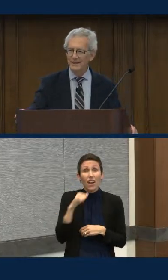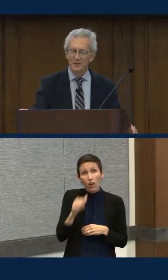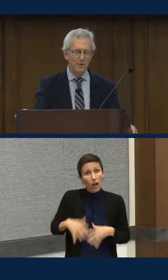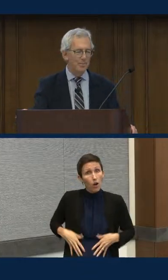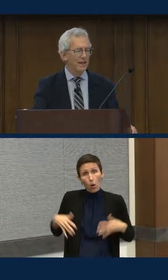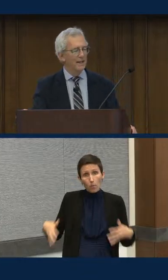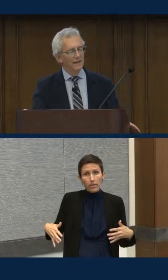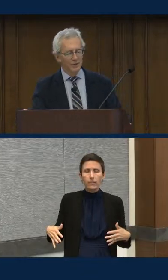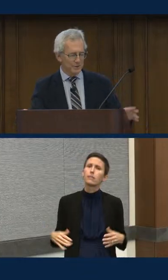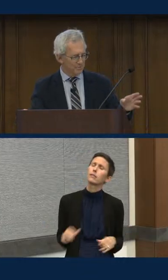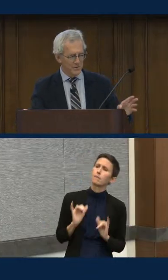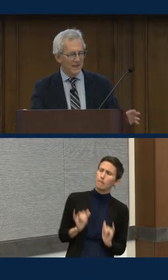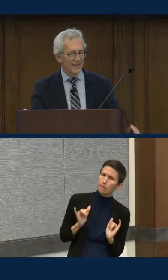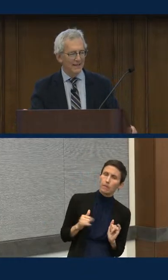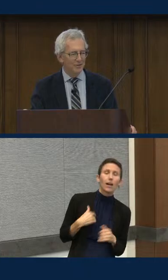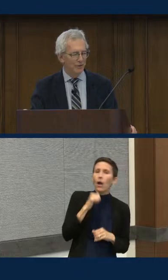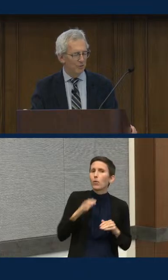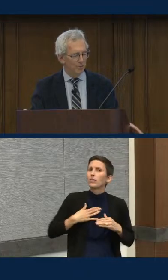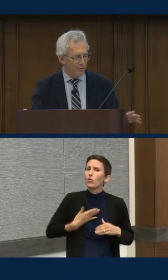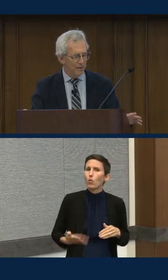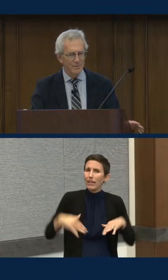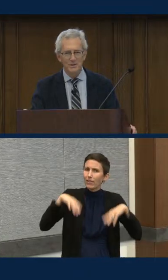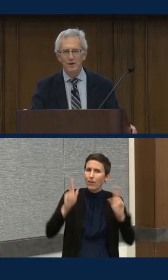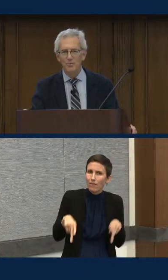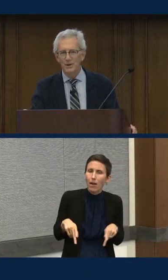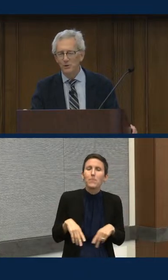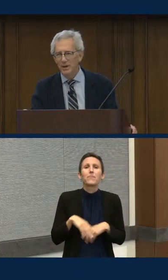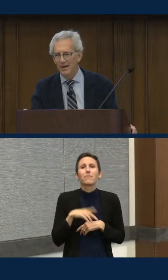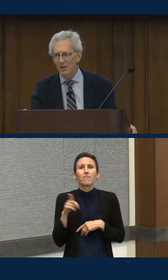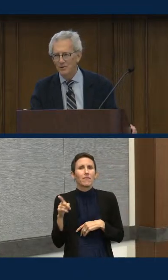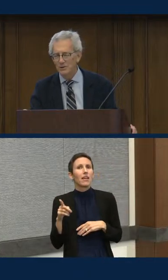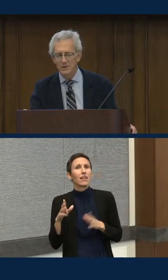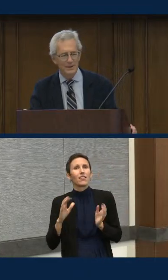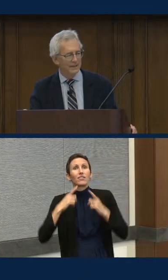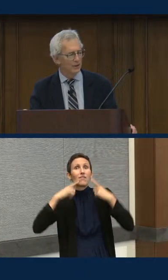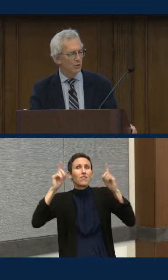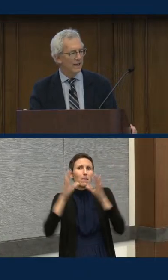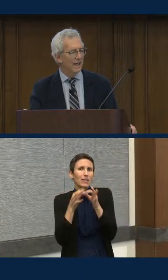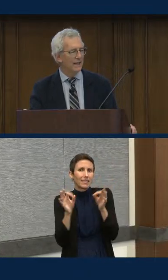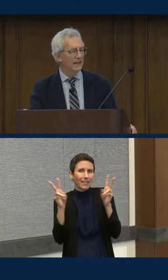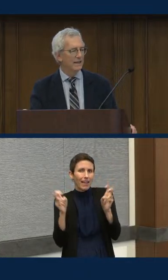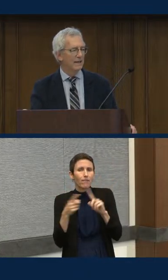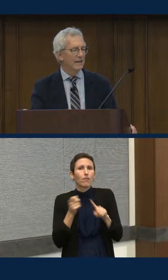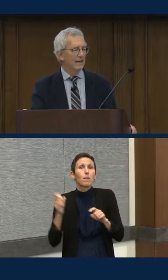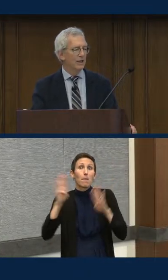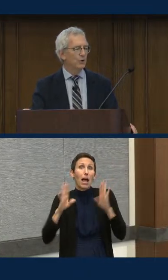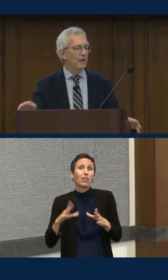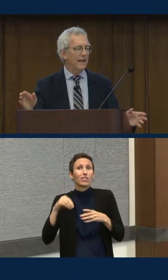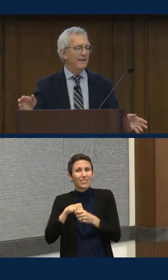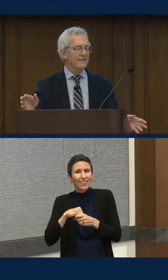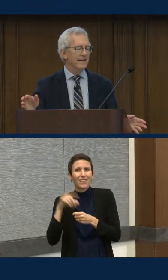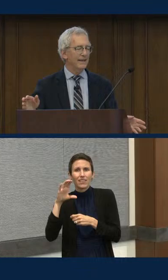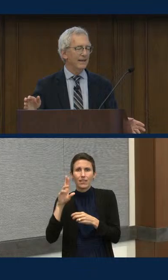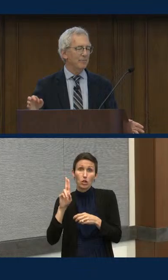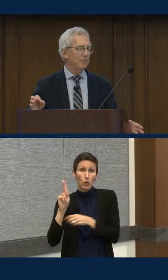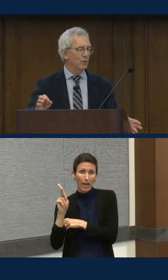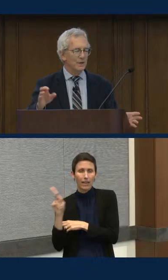homeozygus and does not get obesity but I did not give up. There is a biologist in the UK.